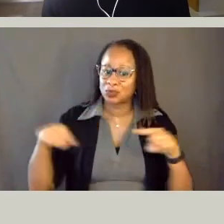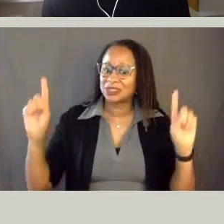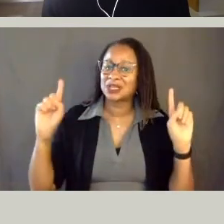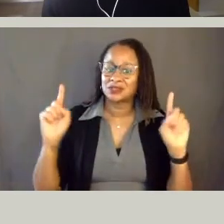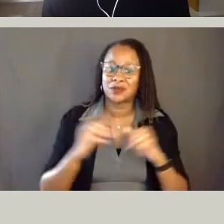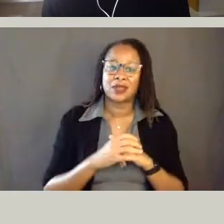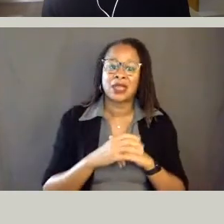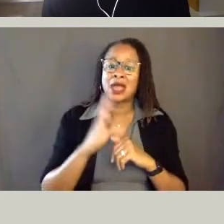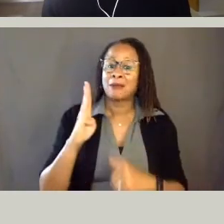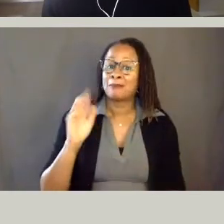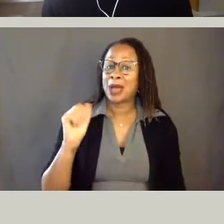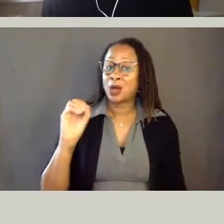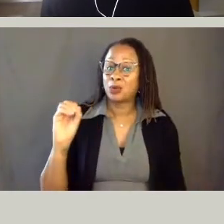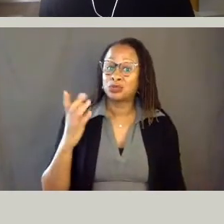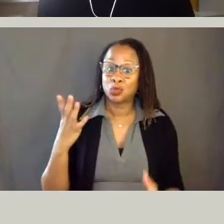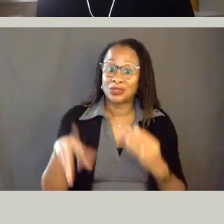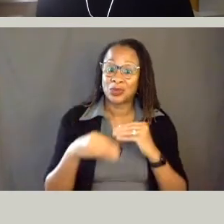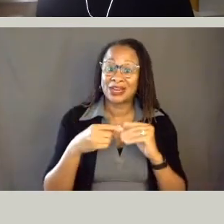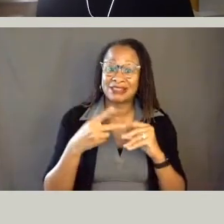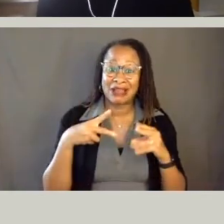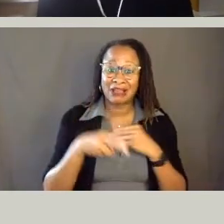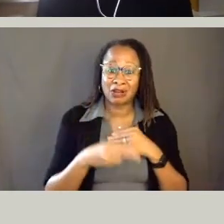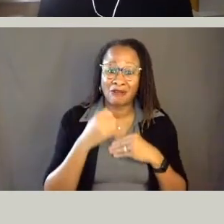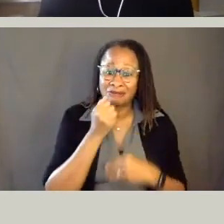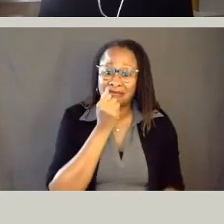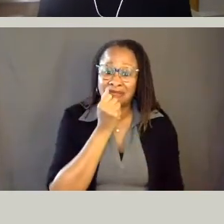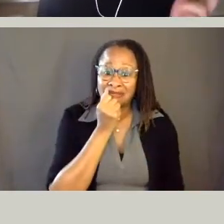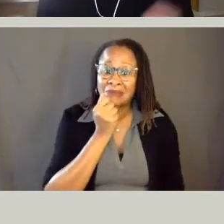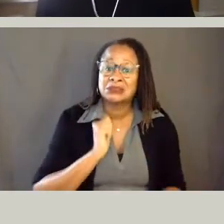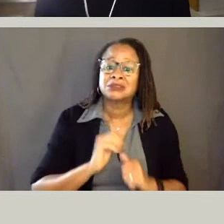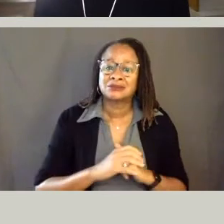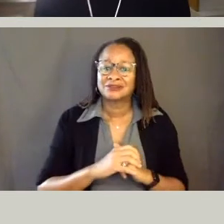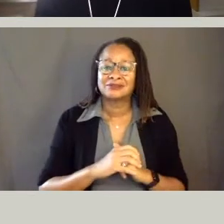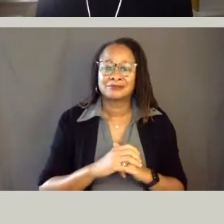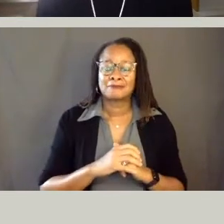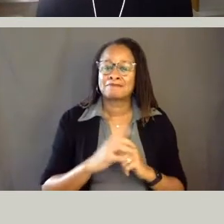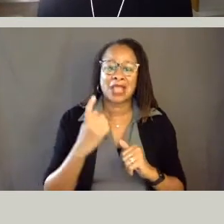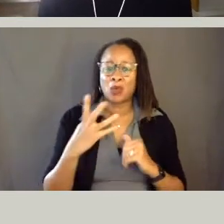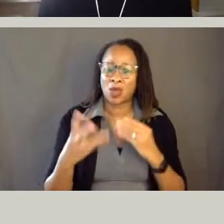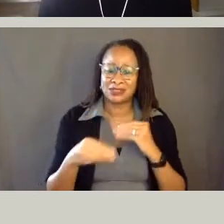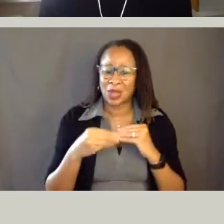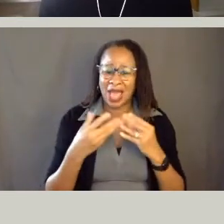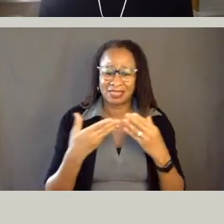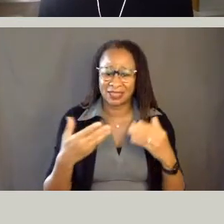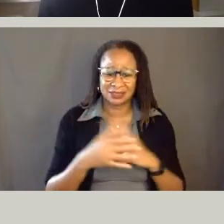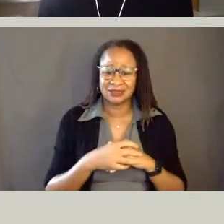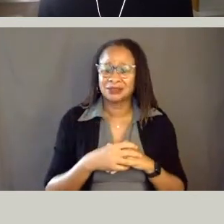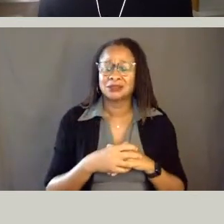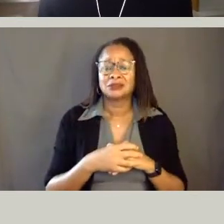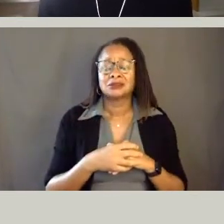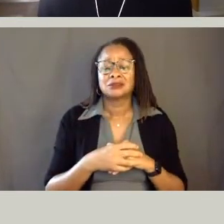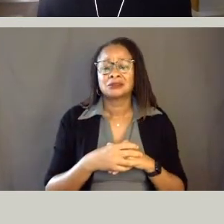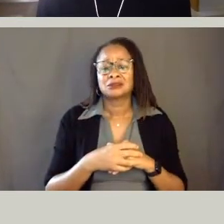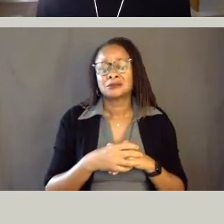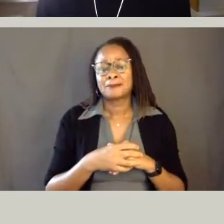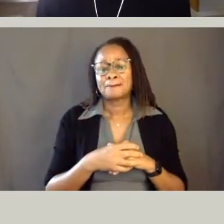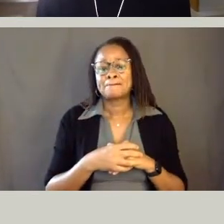Bao, did I cut you off? Did you wanna say- No no, I mean, I just wanted to add, one of the things that,